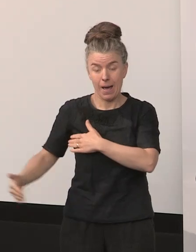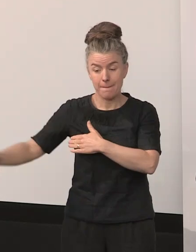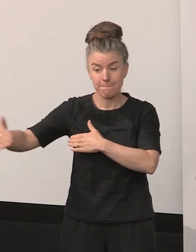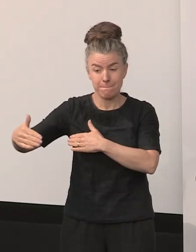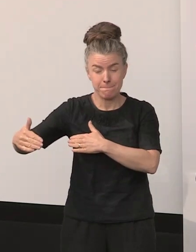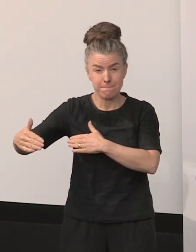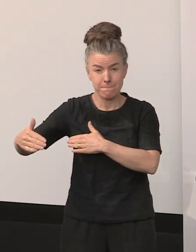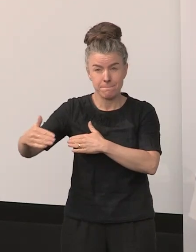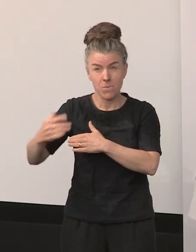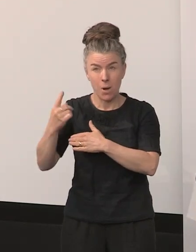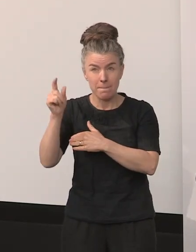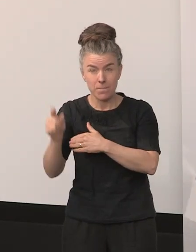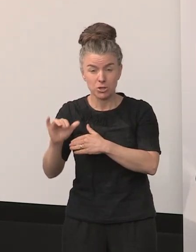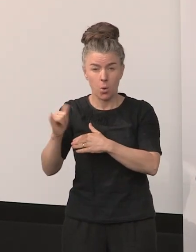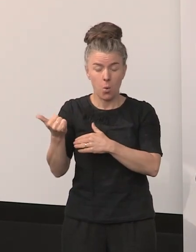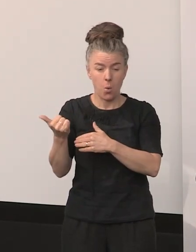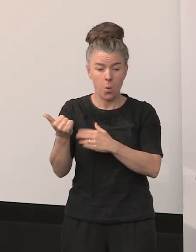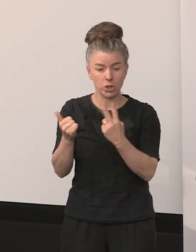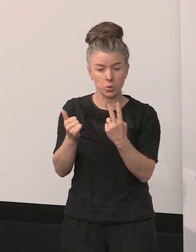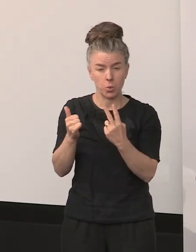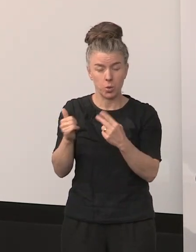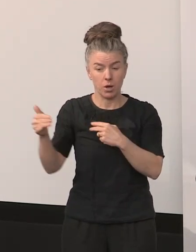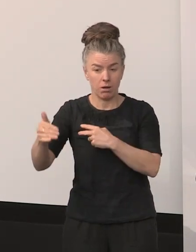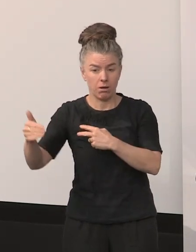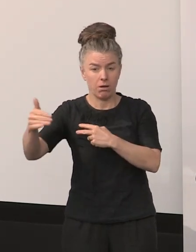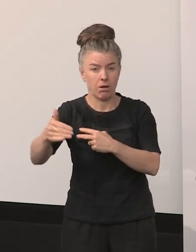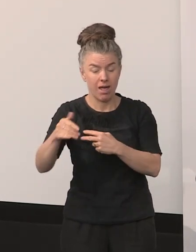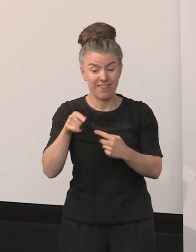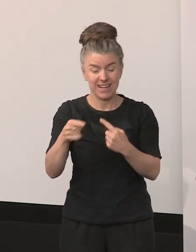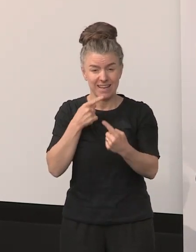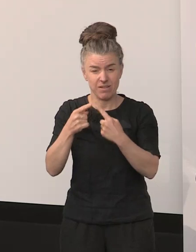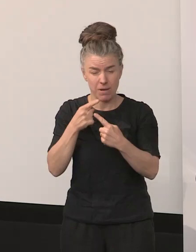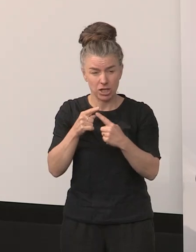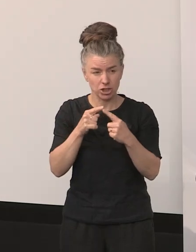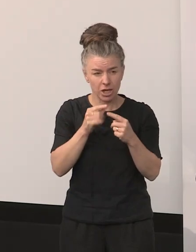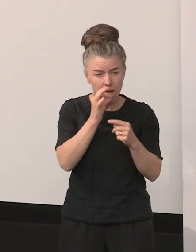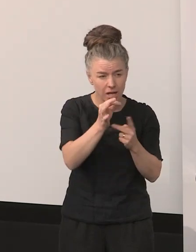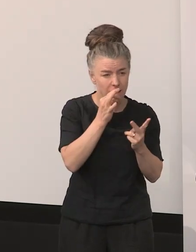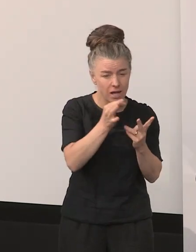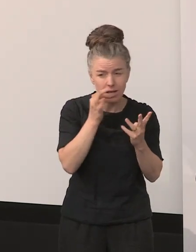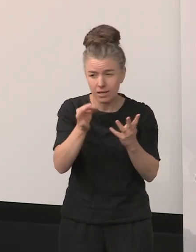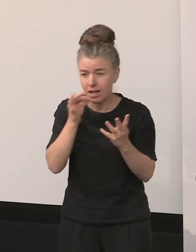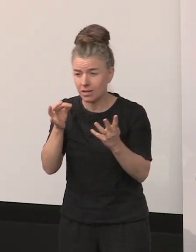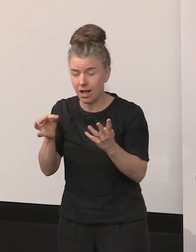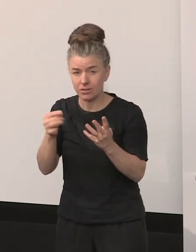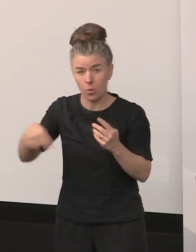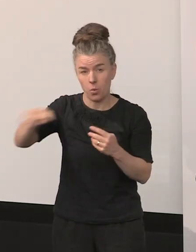we've described, short physical contact, which was actually an arm around one, possibly both, of the women